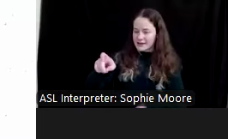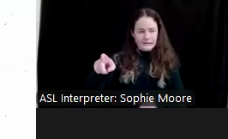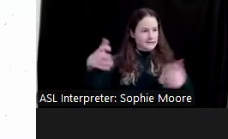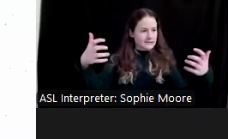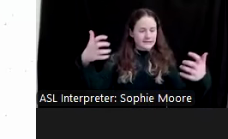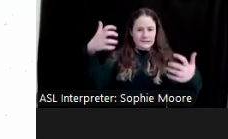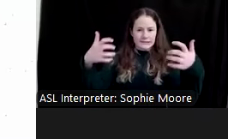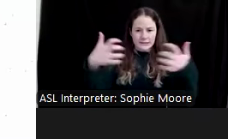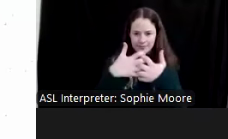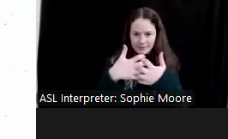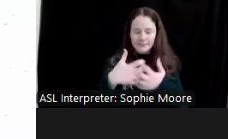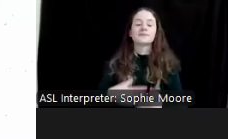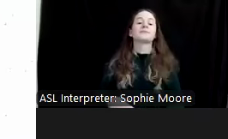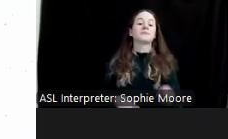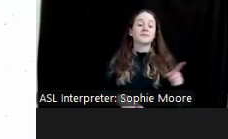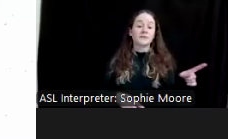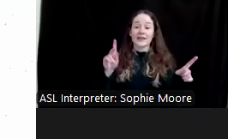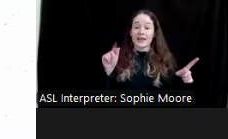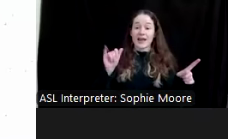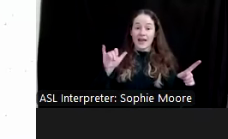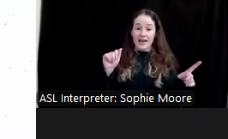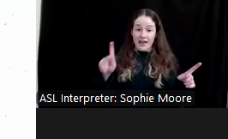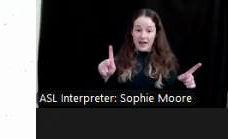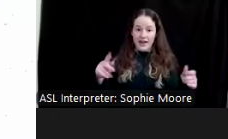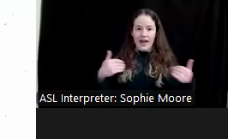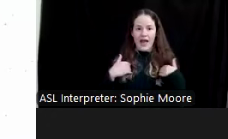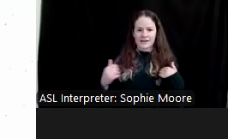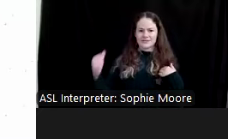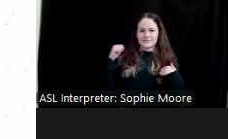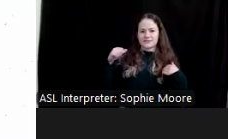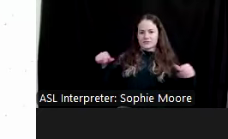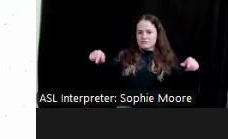It's got outriggers to help stabilize the boat. There is a mechanism that